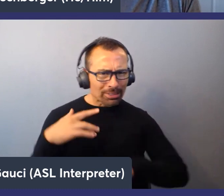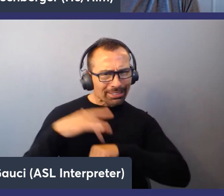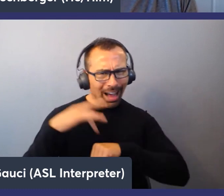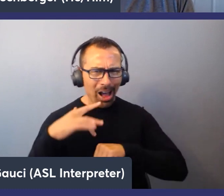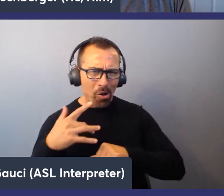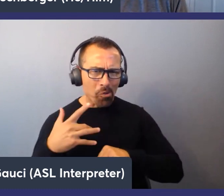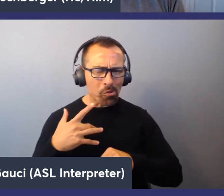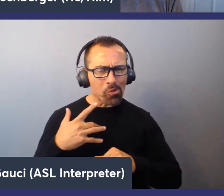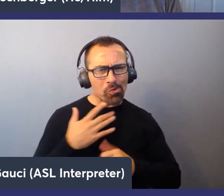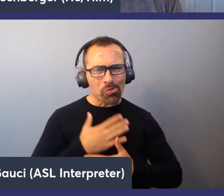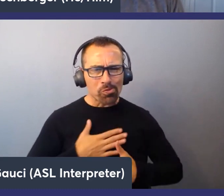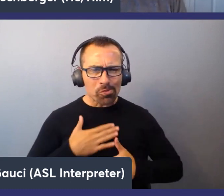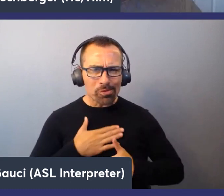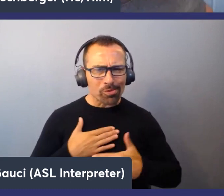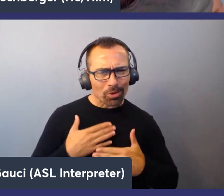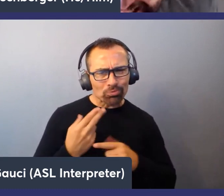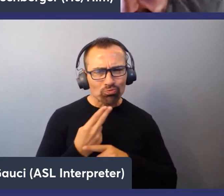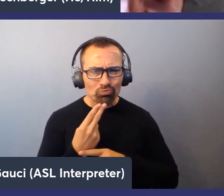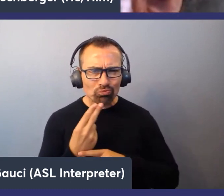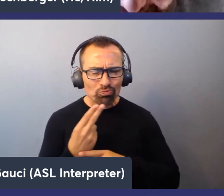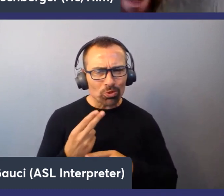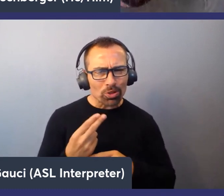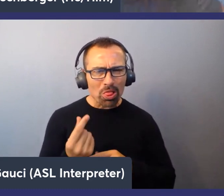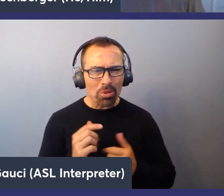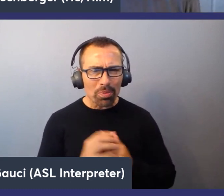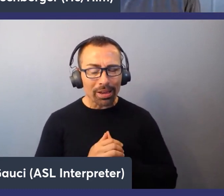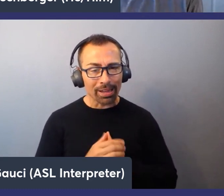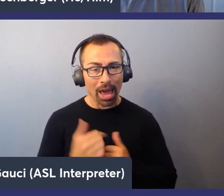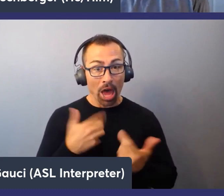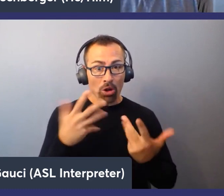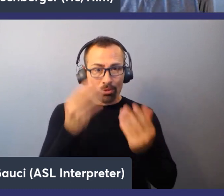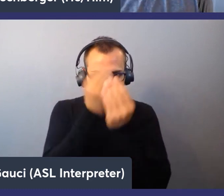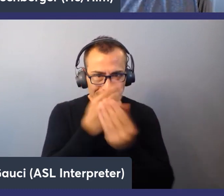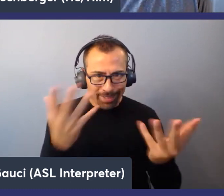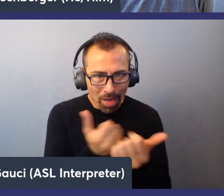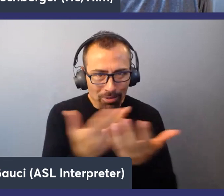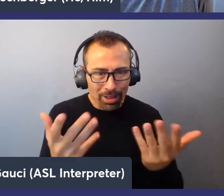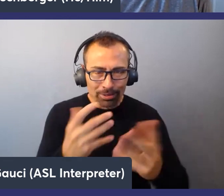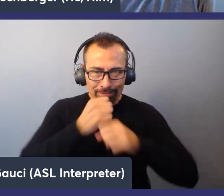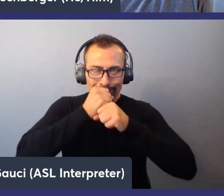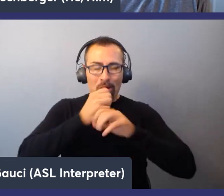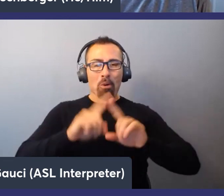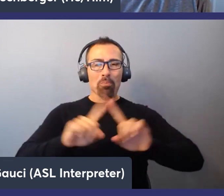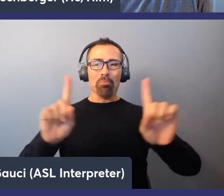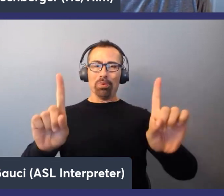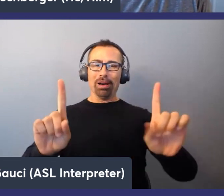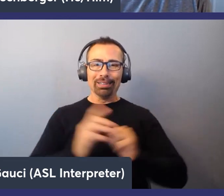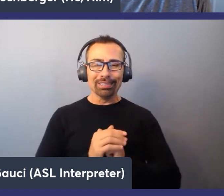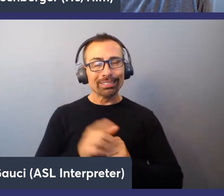but I did notice that you could use this new query language where the cluster is already run in Gremlin. And I thought it was cool.